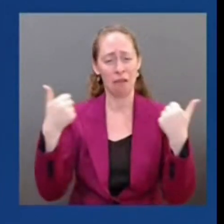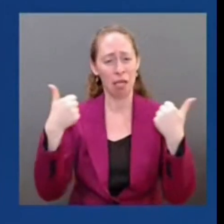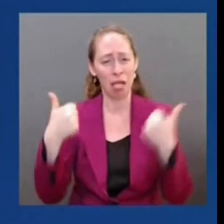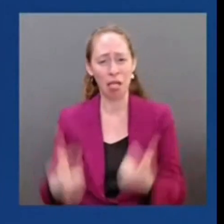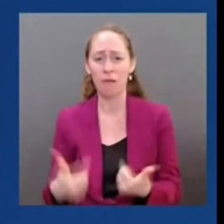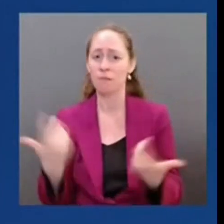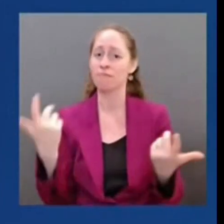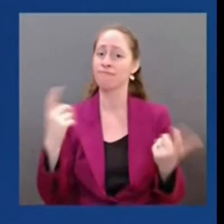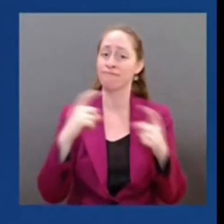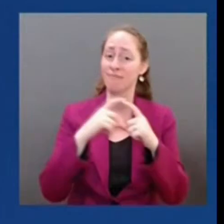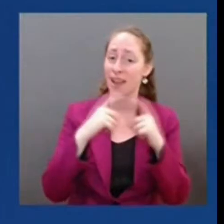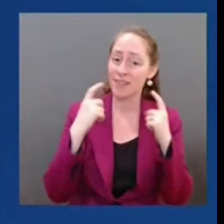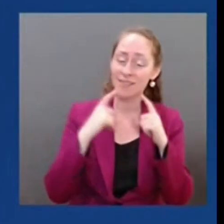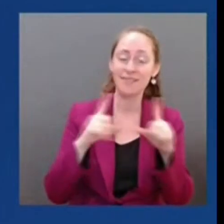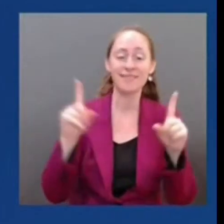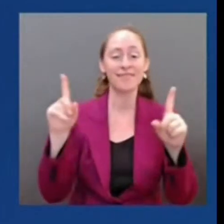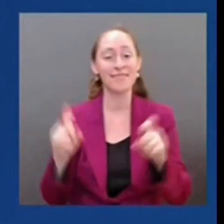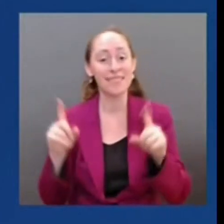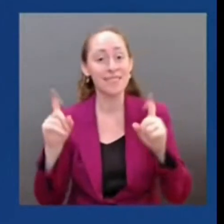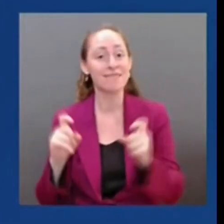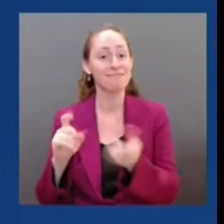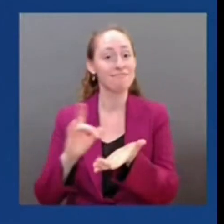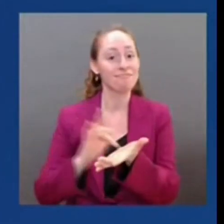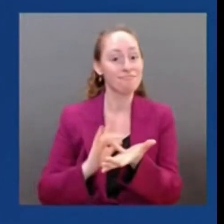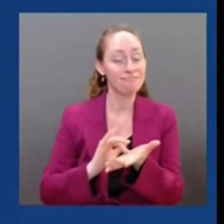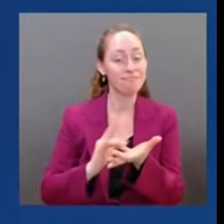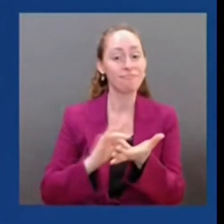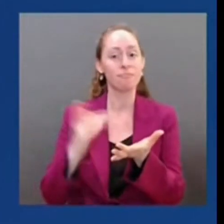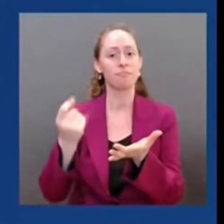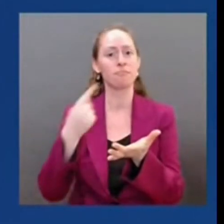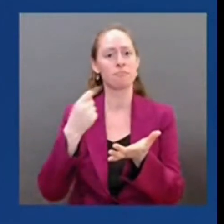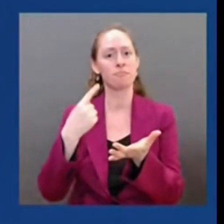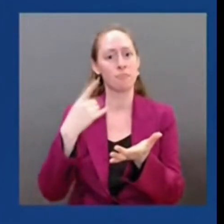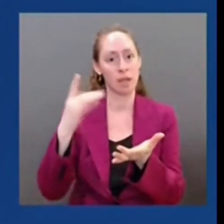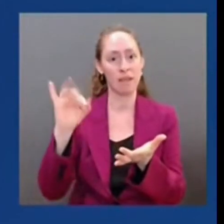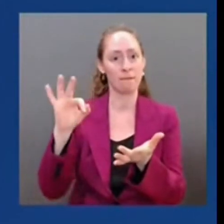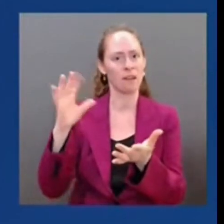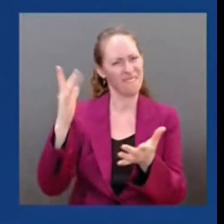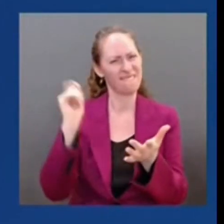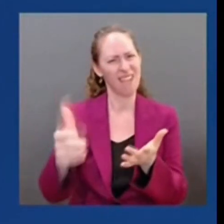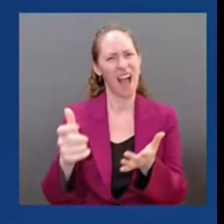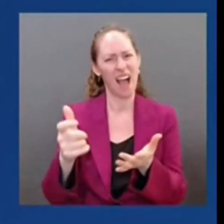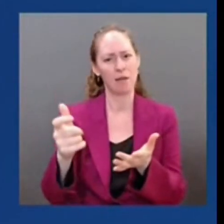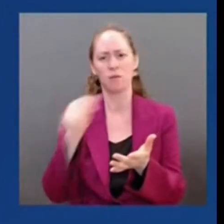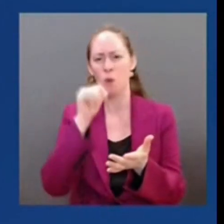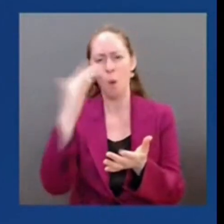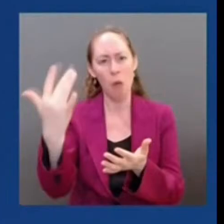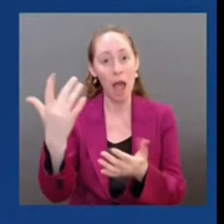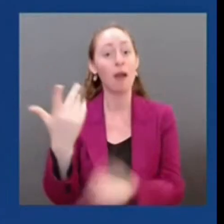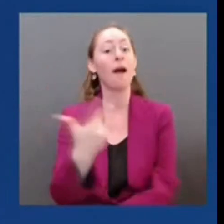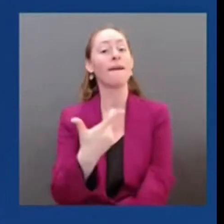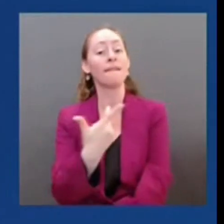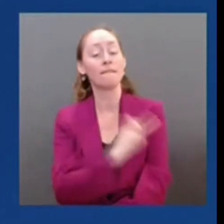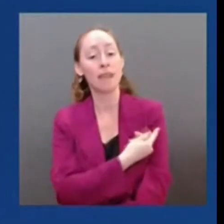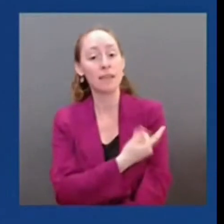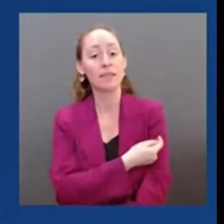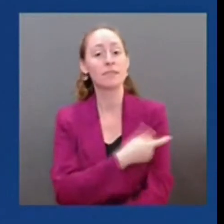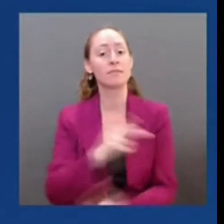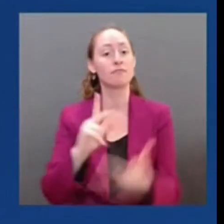SEVERE DISEASE. , INCLUDING, WEARING A MASK, GETTING TESTED, AND ACCESSING TREATMENTS EARLY IF INFECTED,